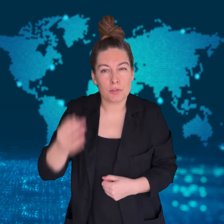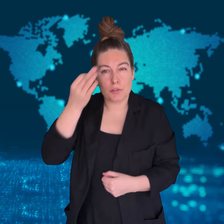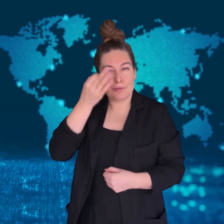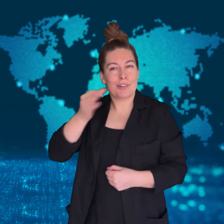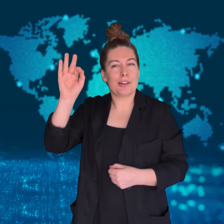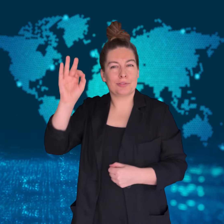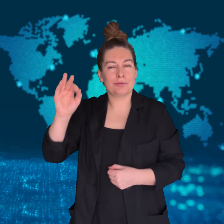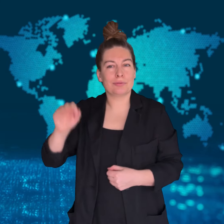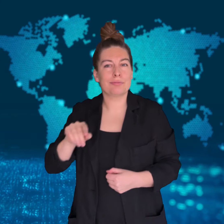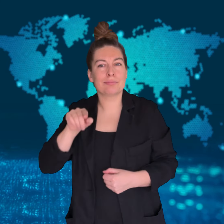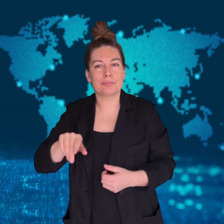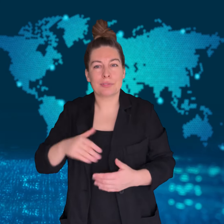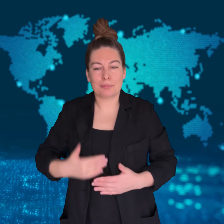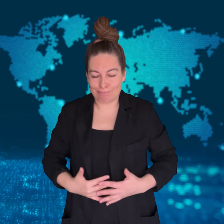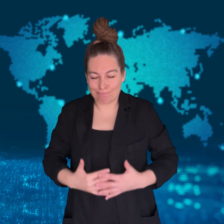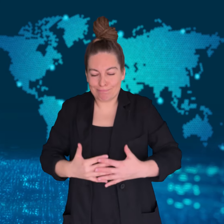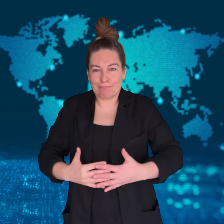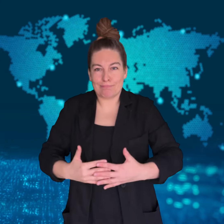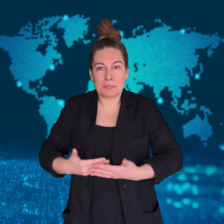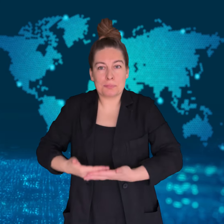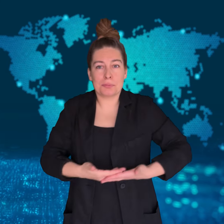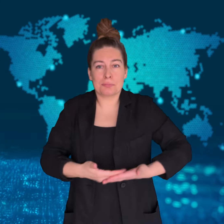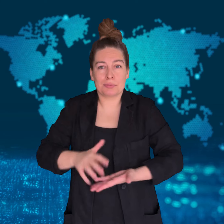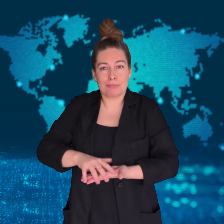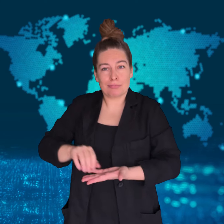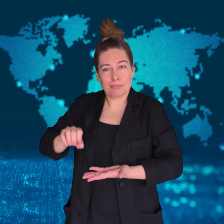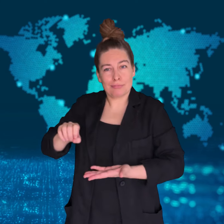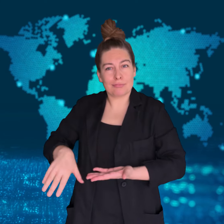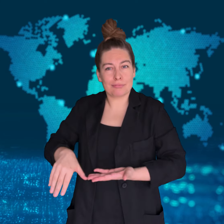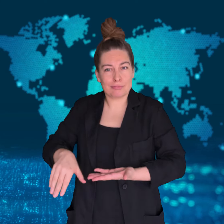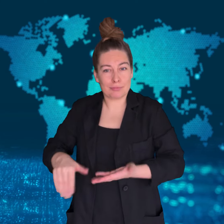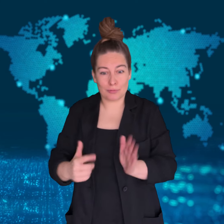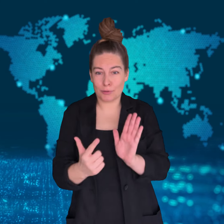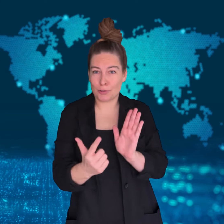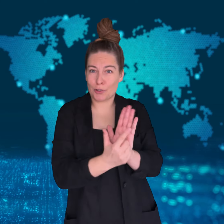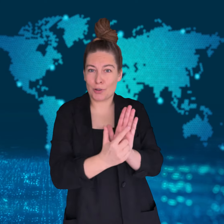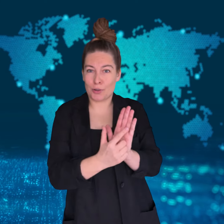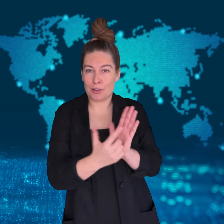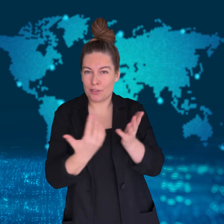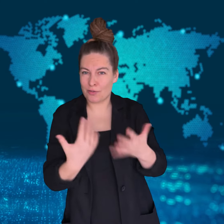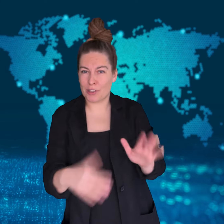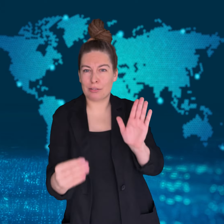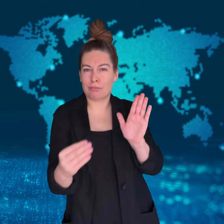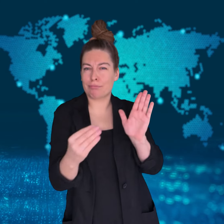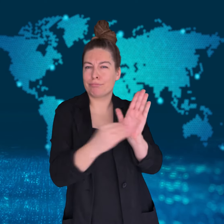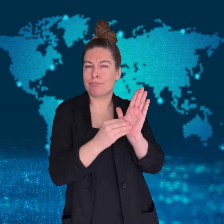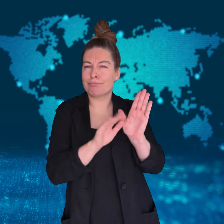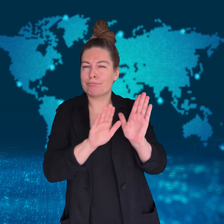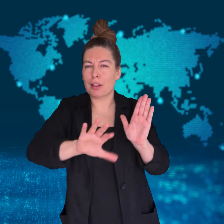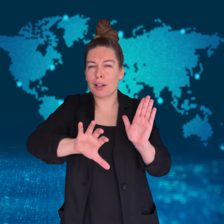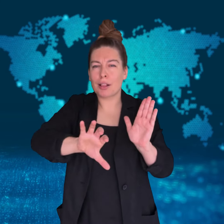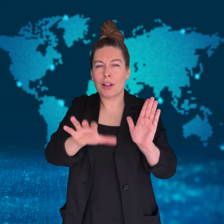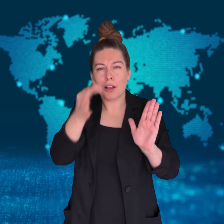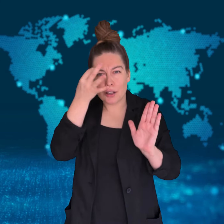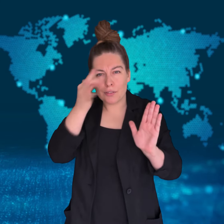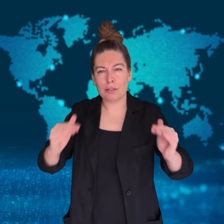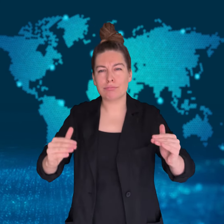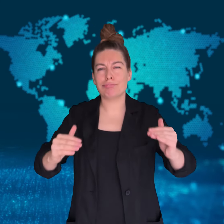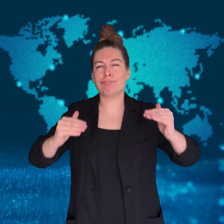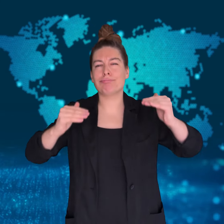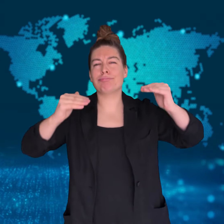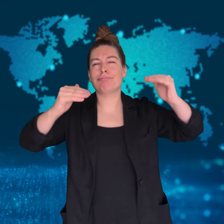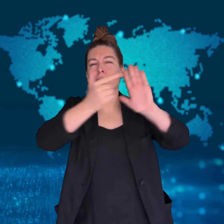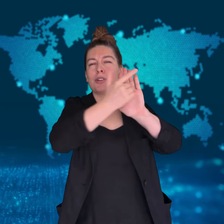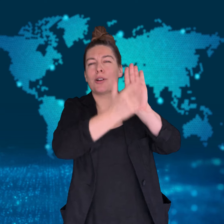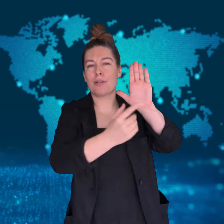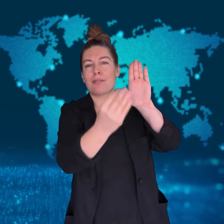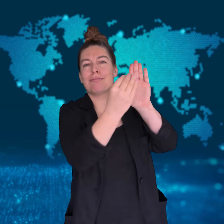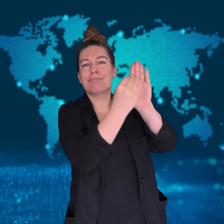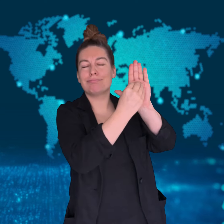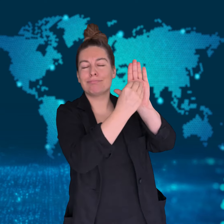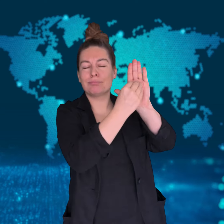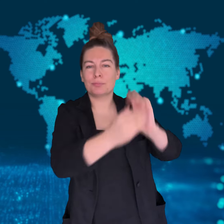Abortion a constitutional right